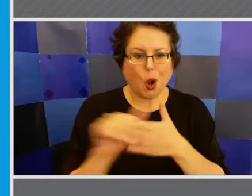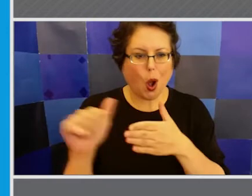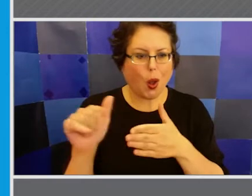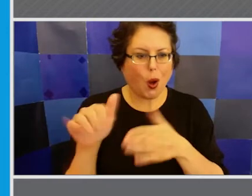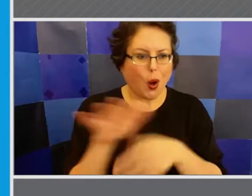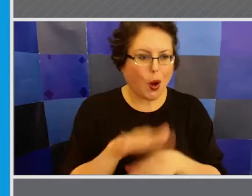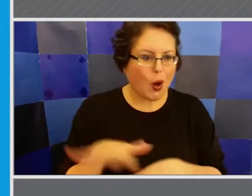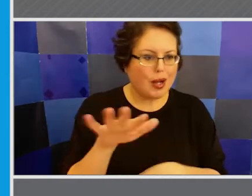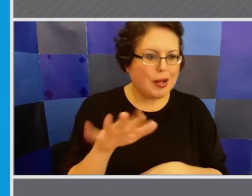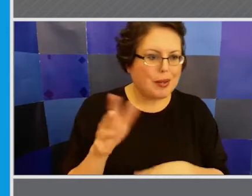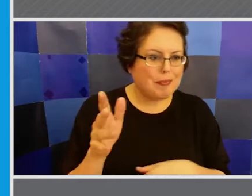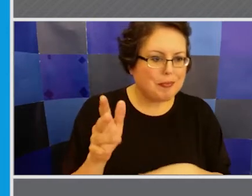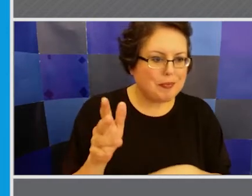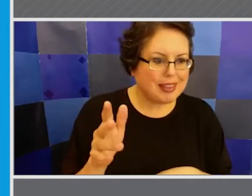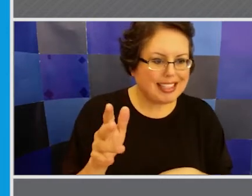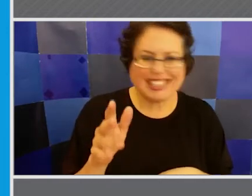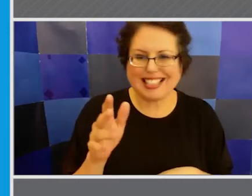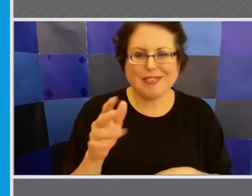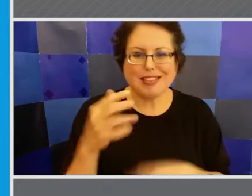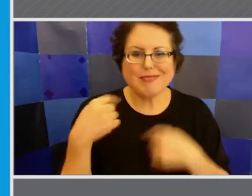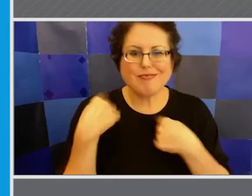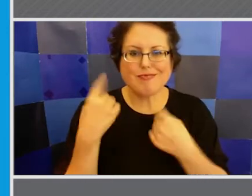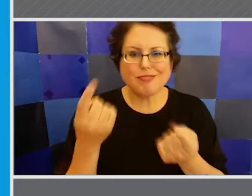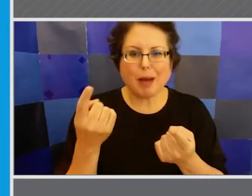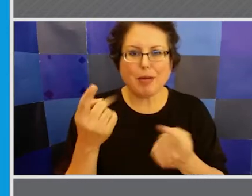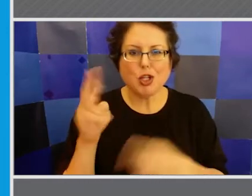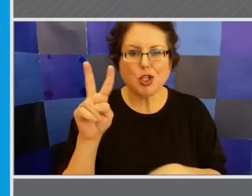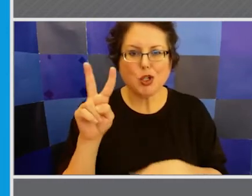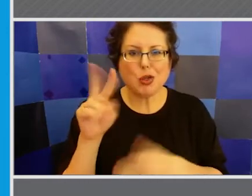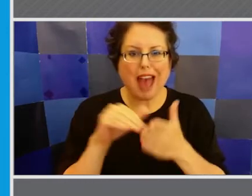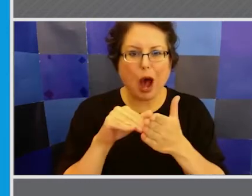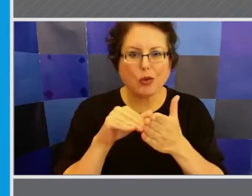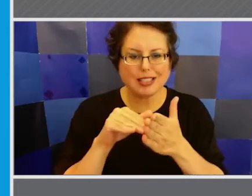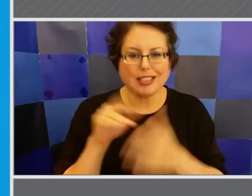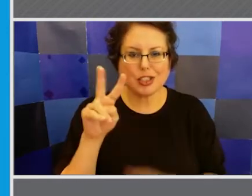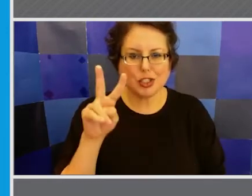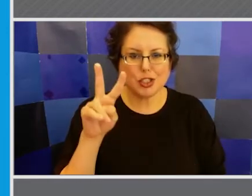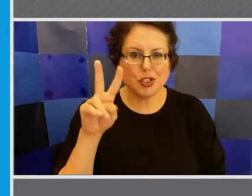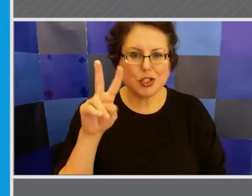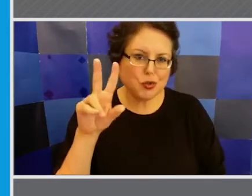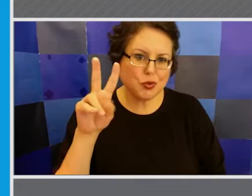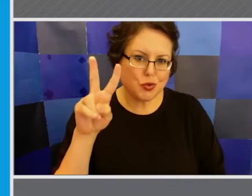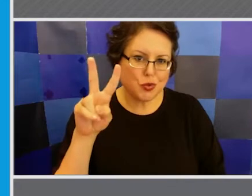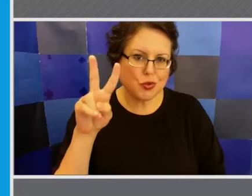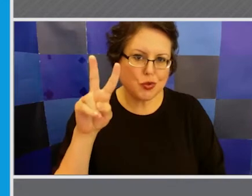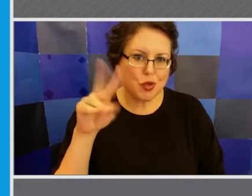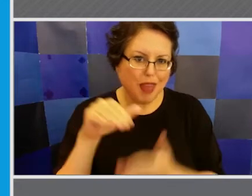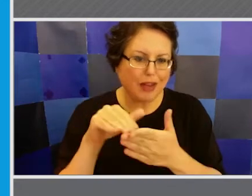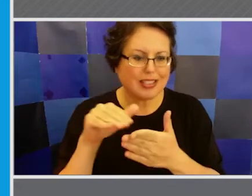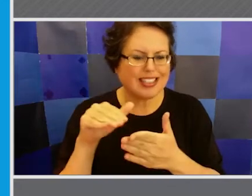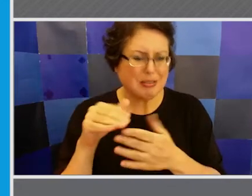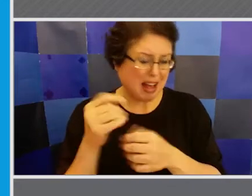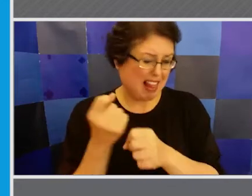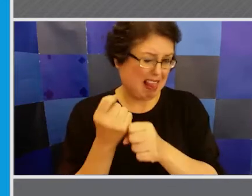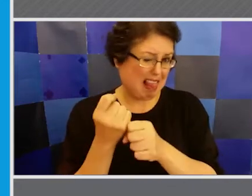2000s. And you can see the little bump up just about a year ago that's the coronavirus funds that